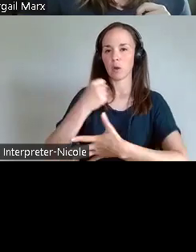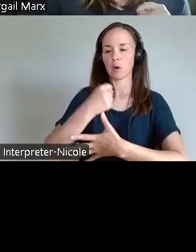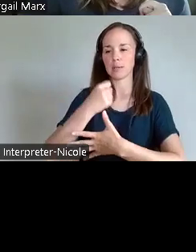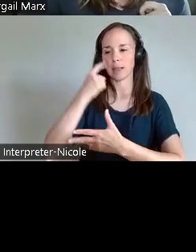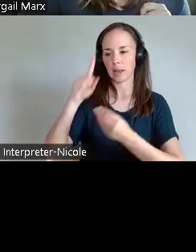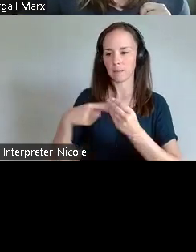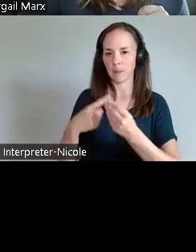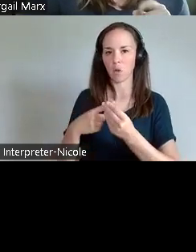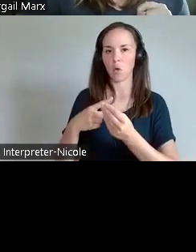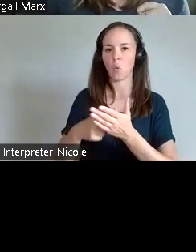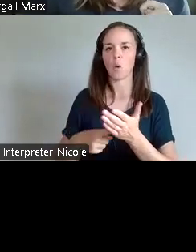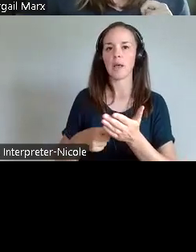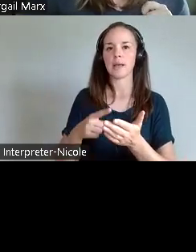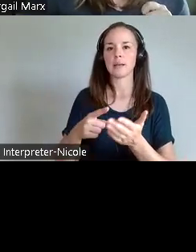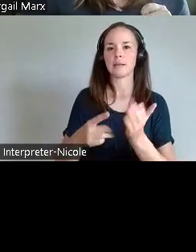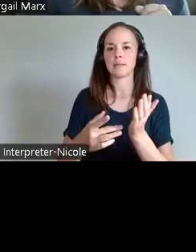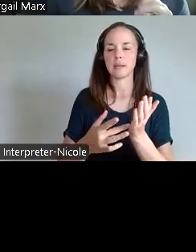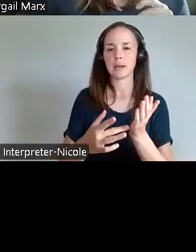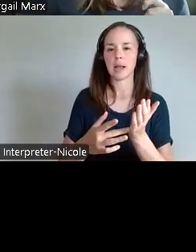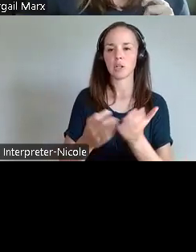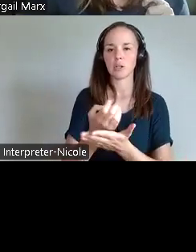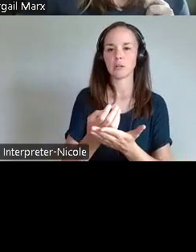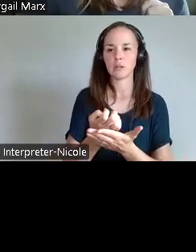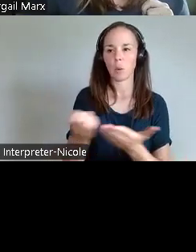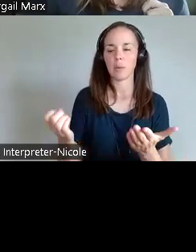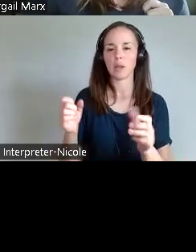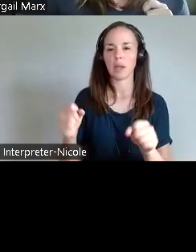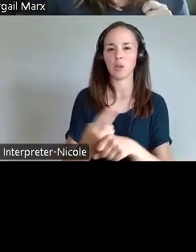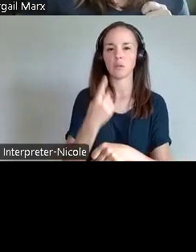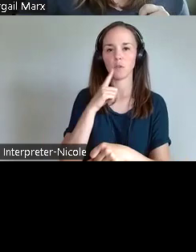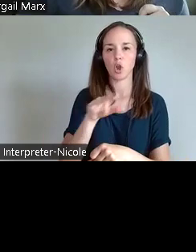that would allow him to use alternative access. So Jennifer, if you can go to the next slide we'll